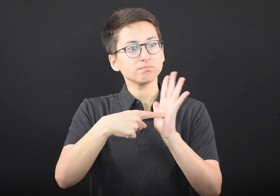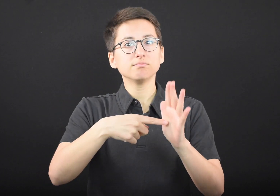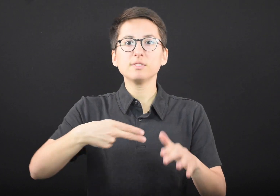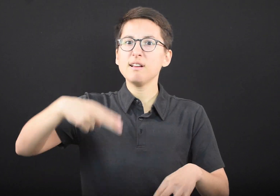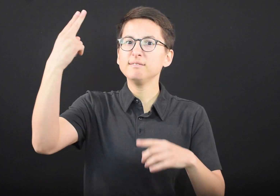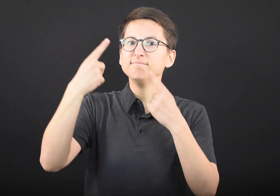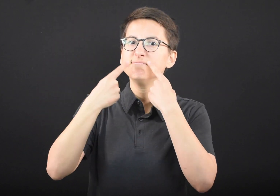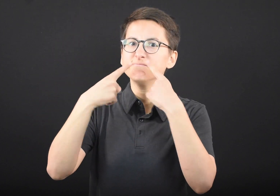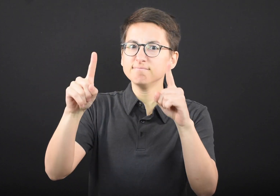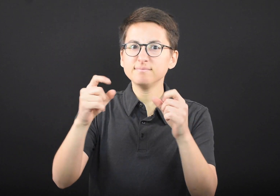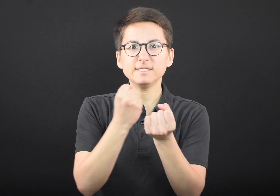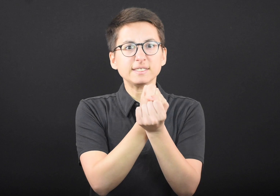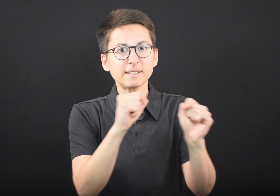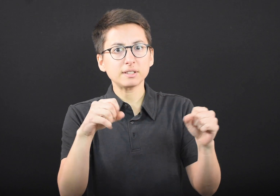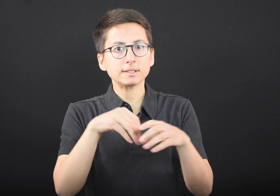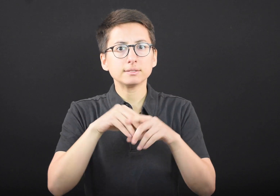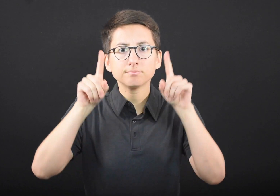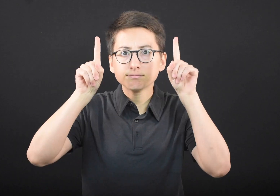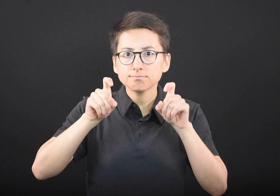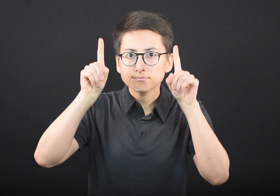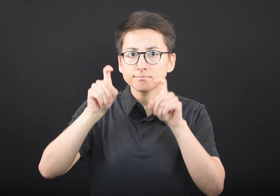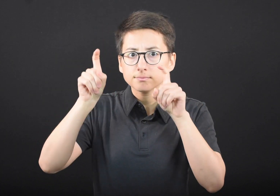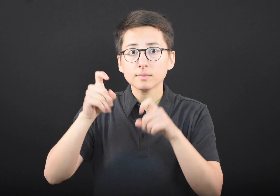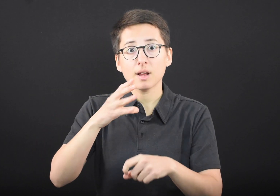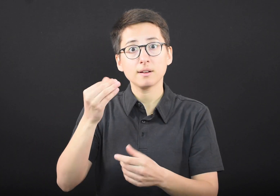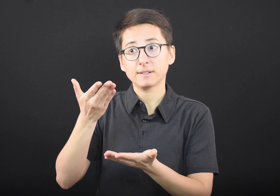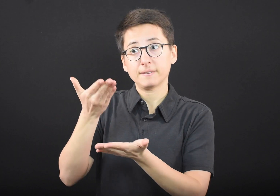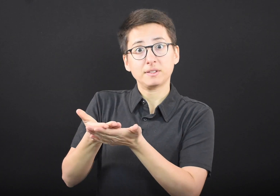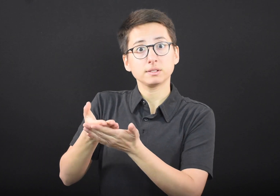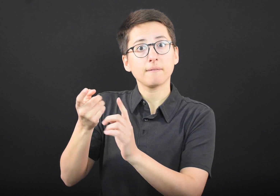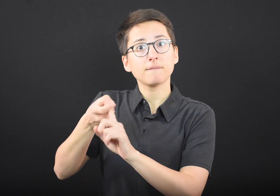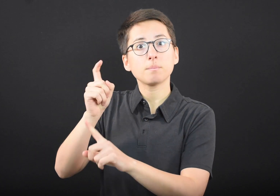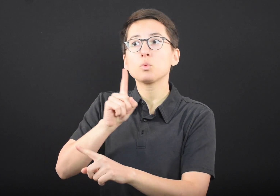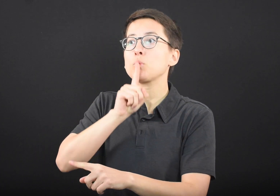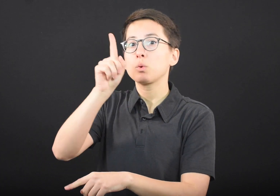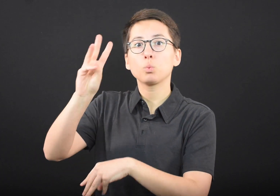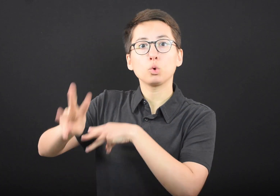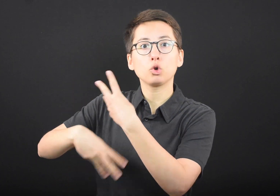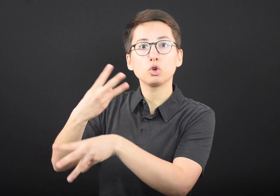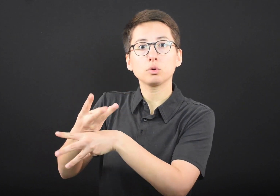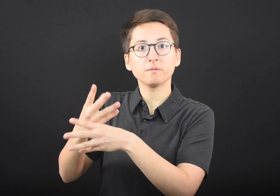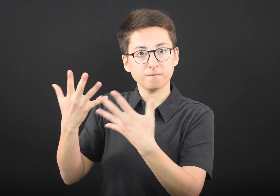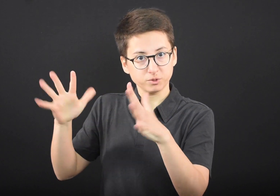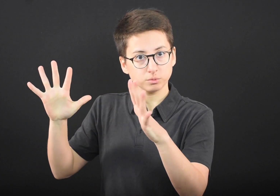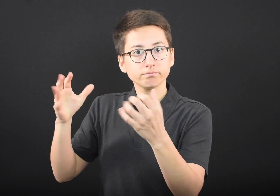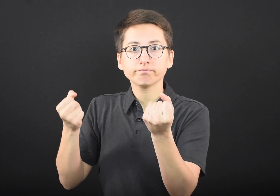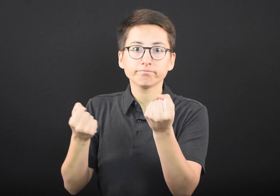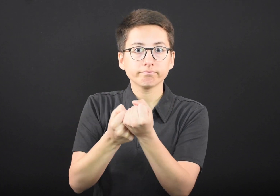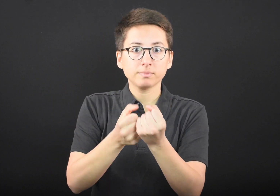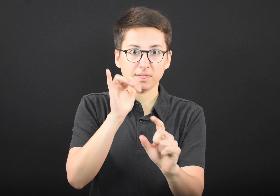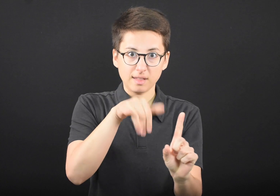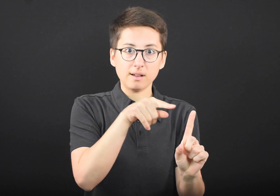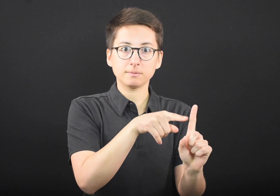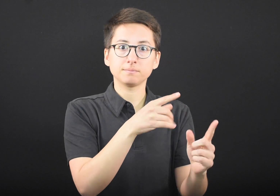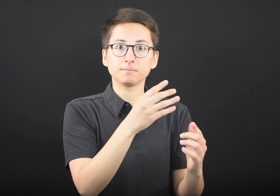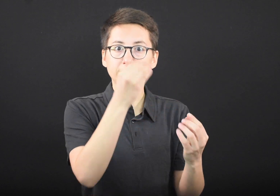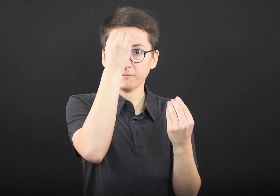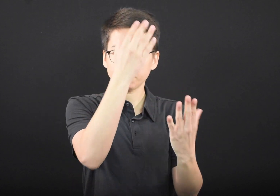shown to be highly effective and safe in clinical trials, and the evidence from real-world use backs